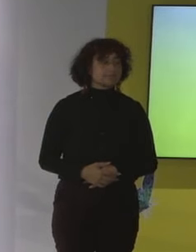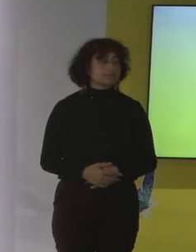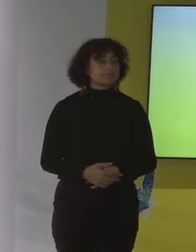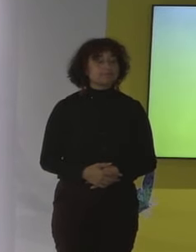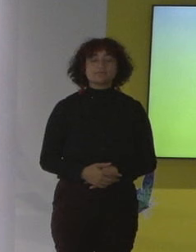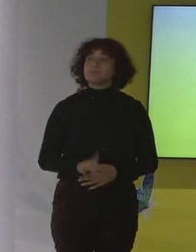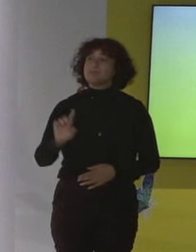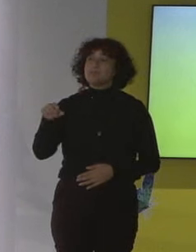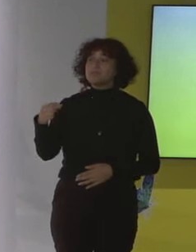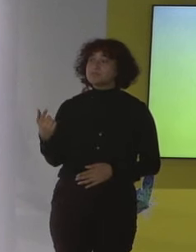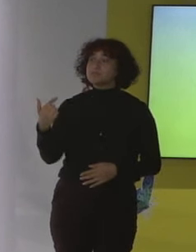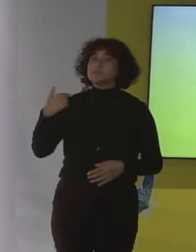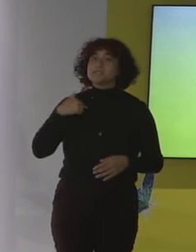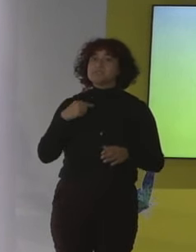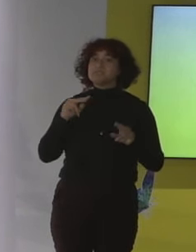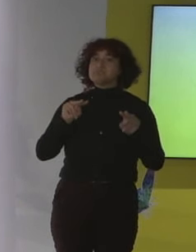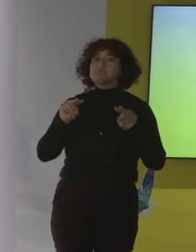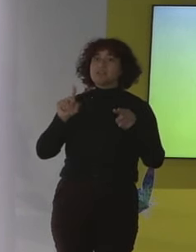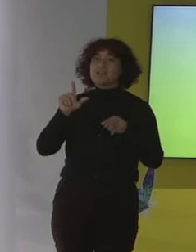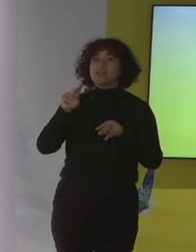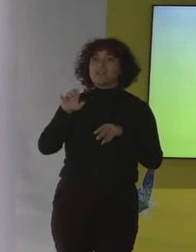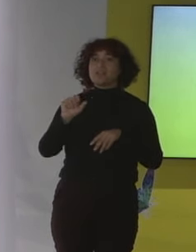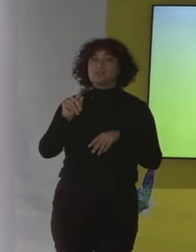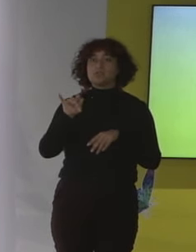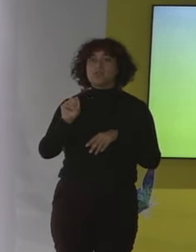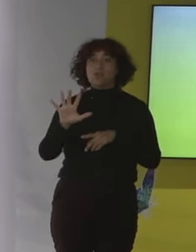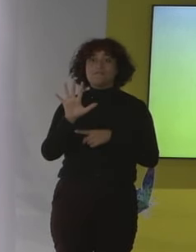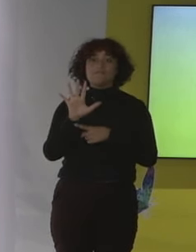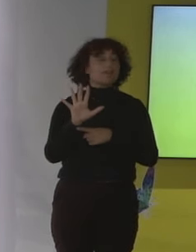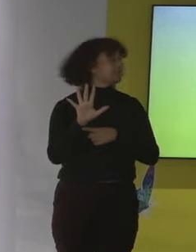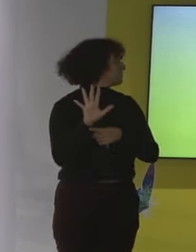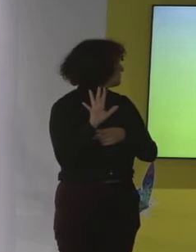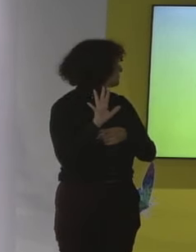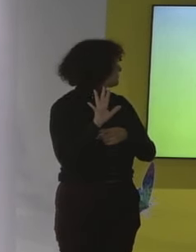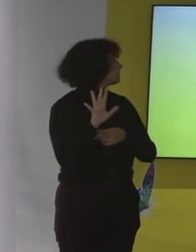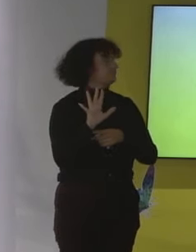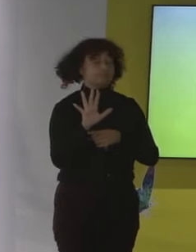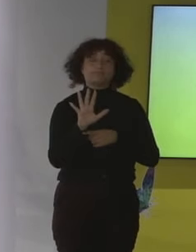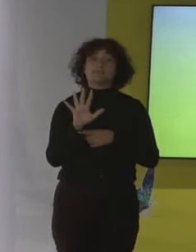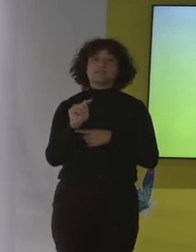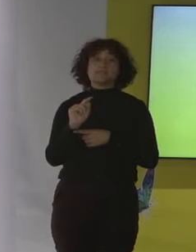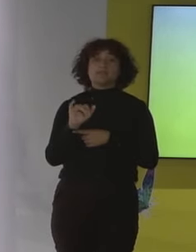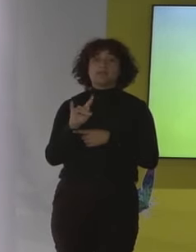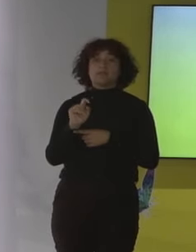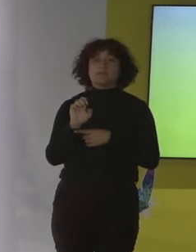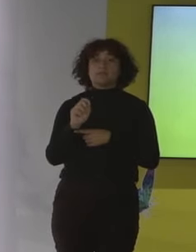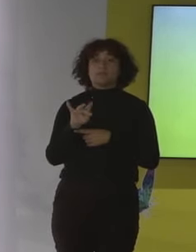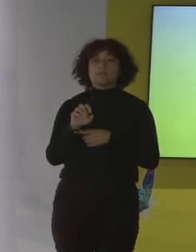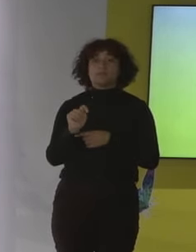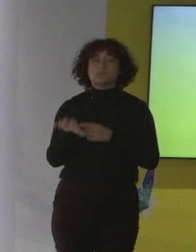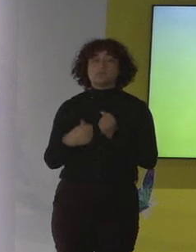So, first, we're gonna take a look at Lens Studio 5's TypeScript support in order to code your complex code bases.